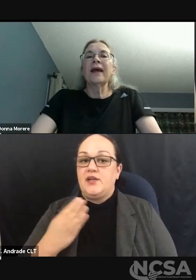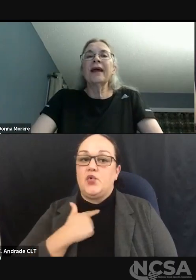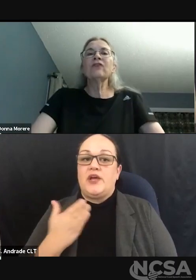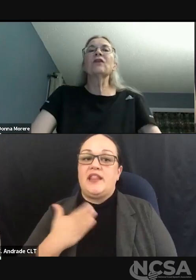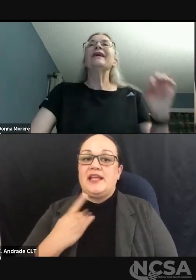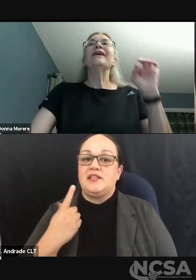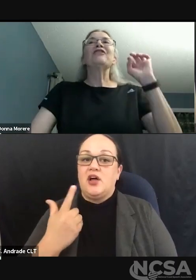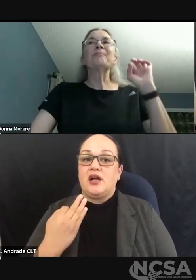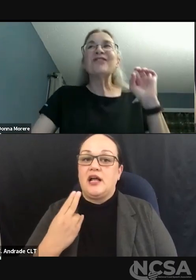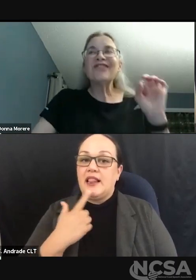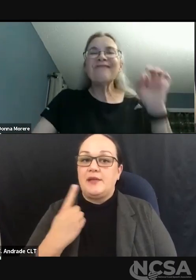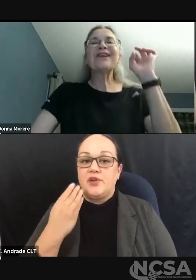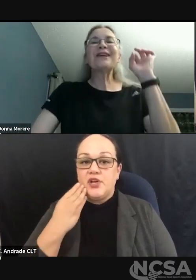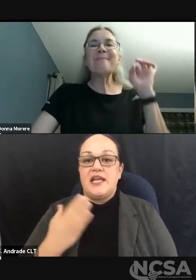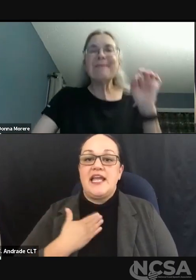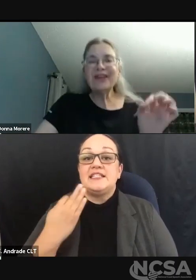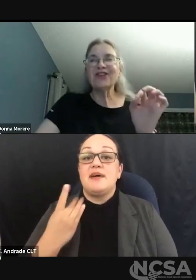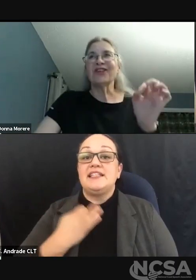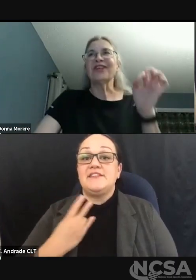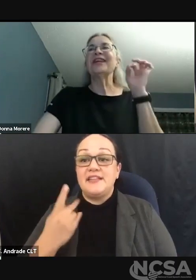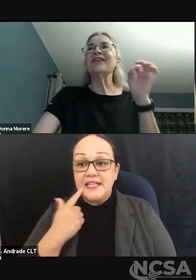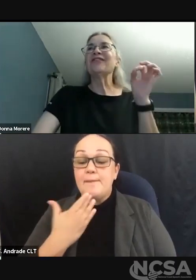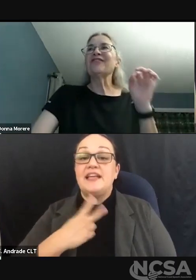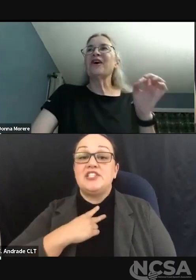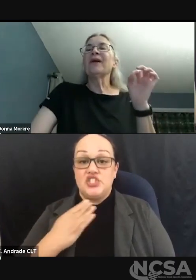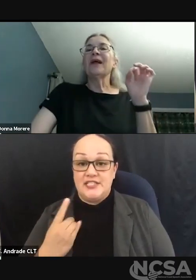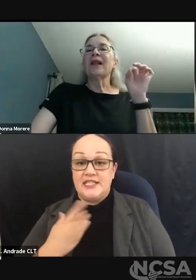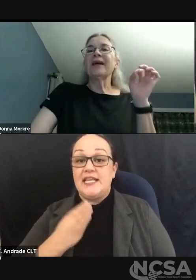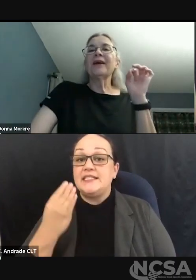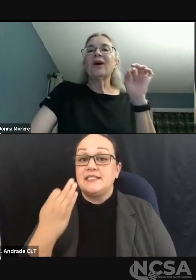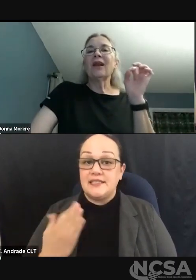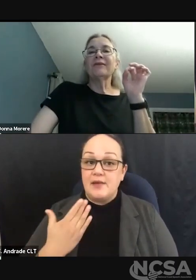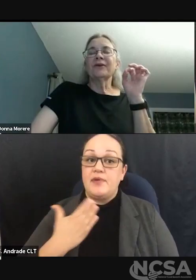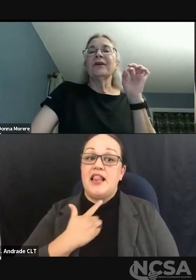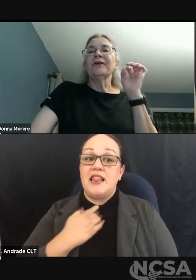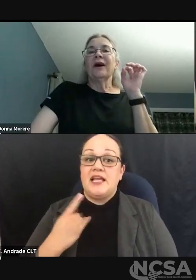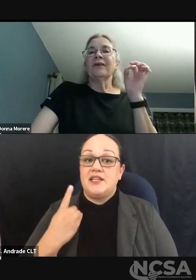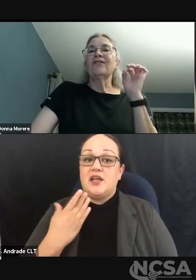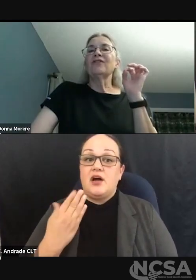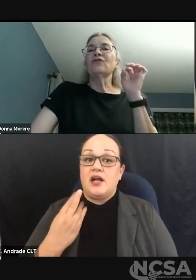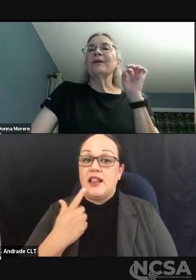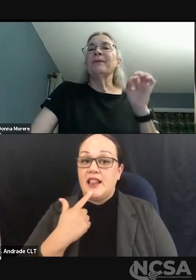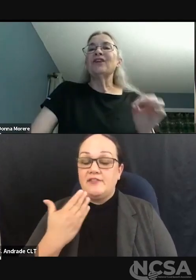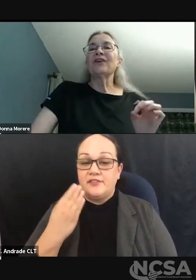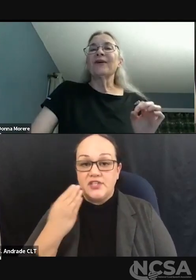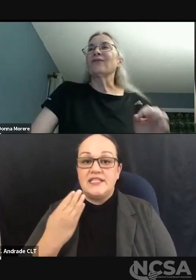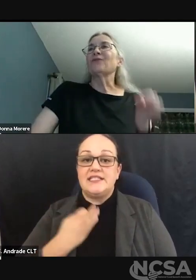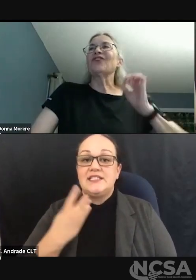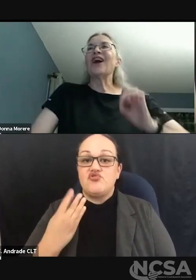and it's actually specifically mentioned in some Landau-Kleffner syndrome materials which